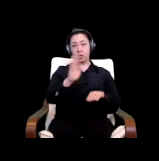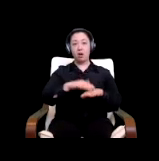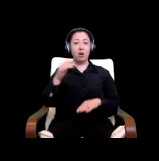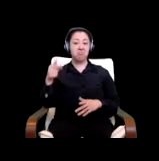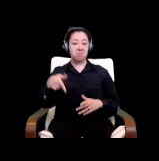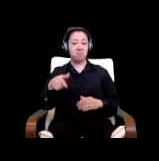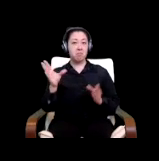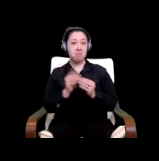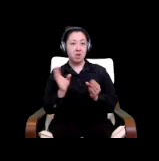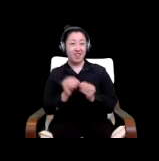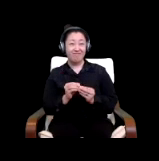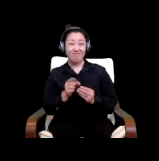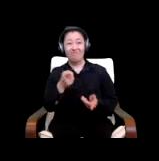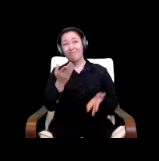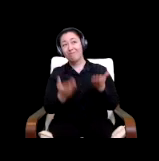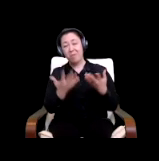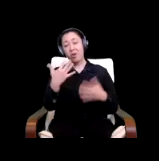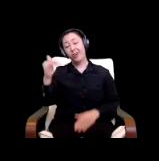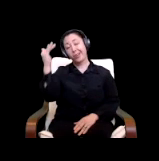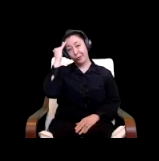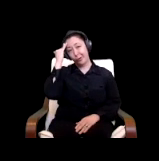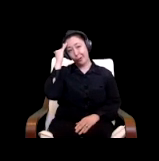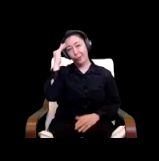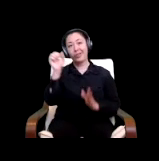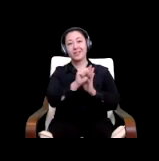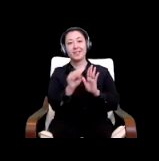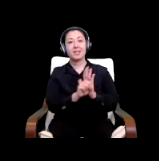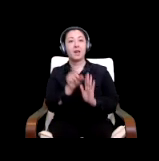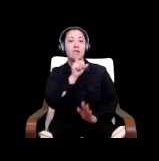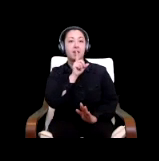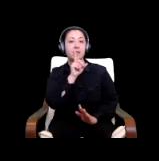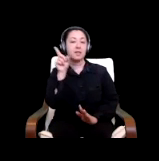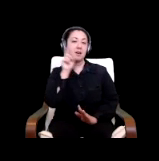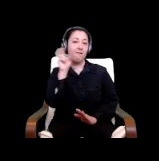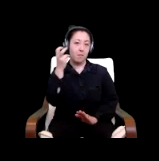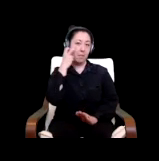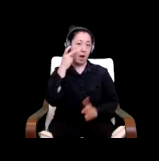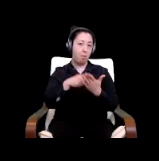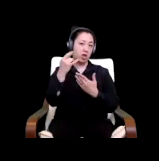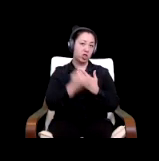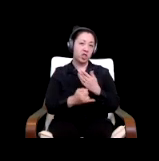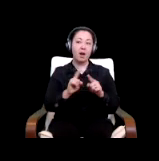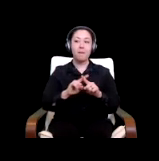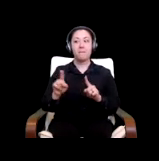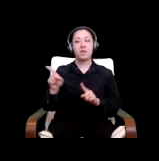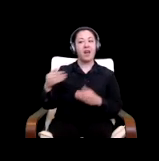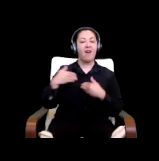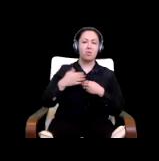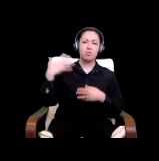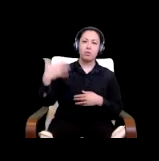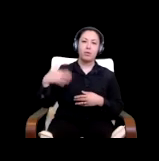are probably well aware of the state Deafblind projects but they have such a wealth of knowledge